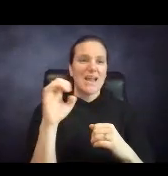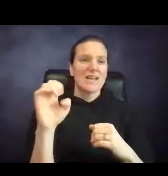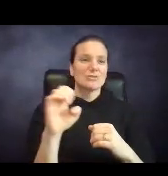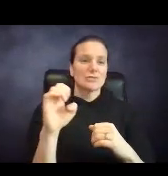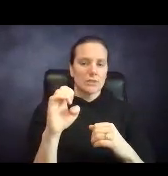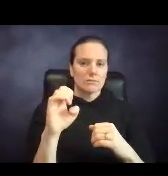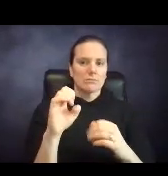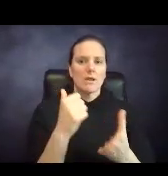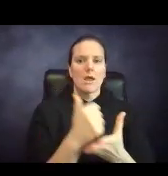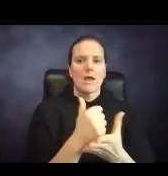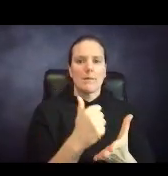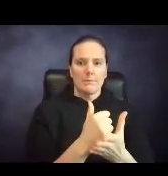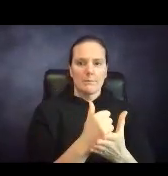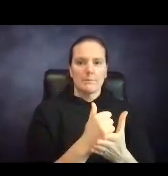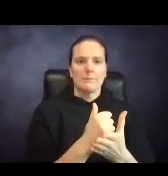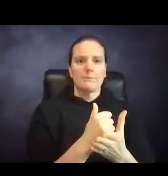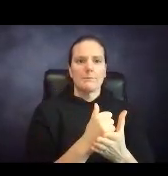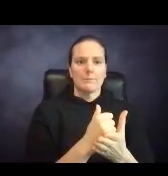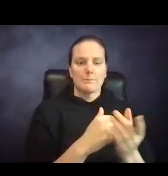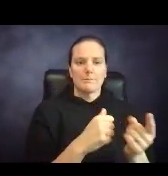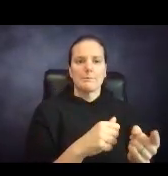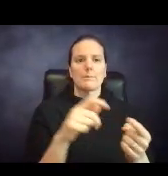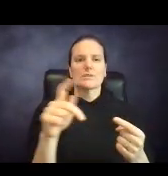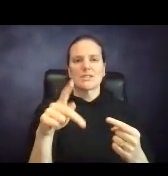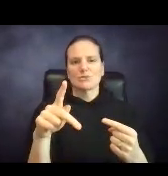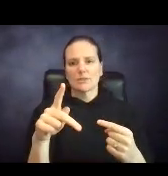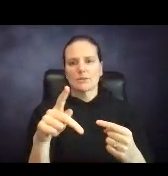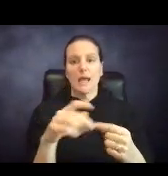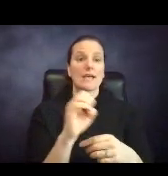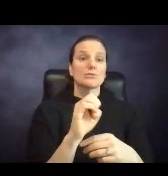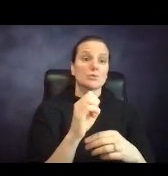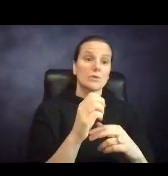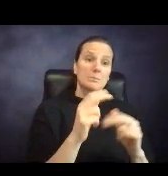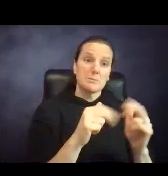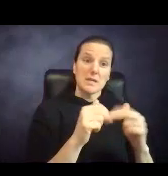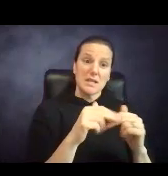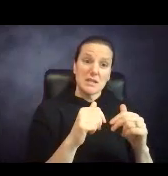for the lawn, then progesterone is the lawnmower. So estrogen will build that uterine lining again,